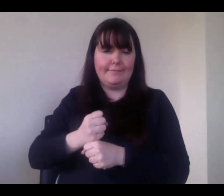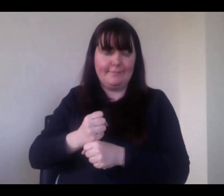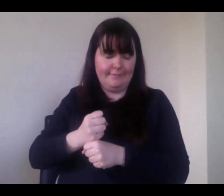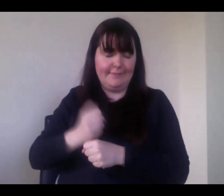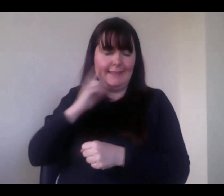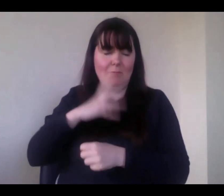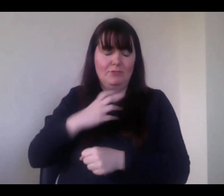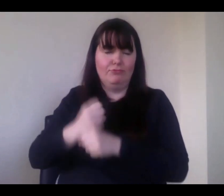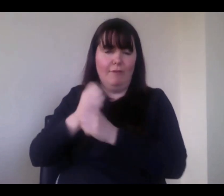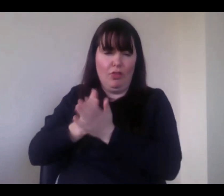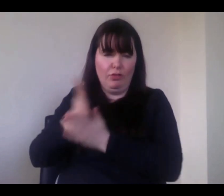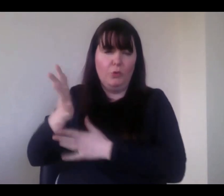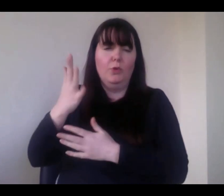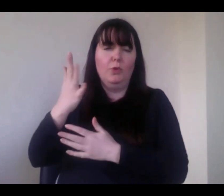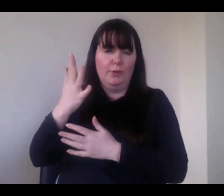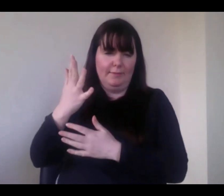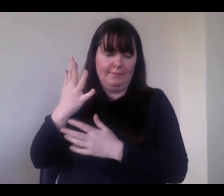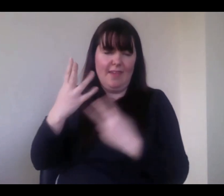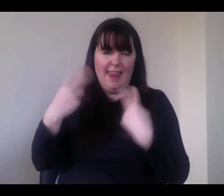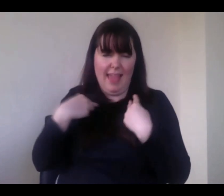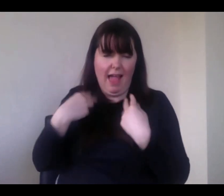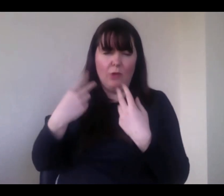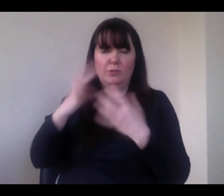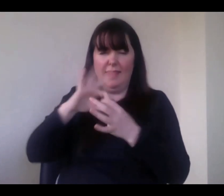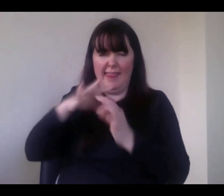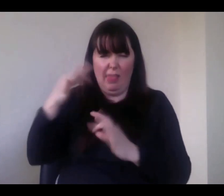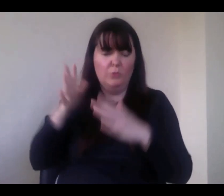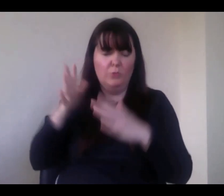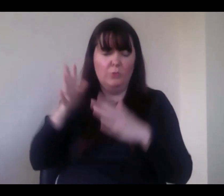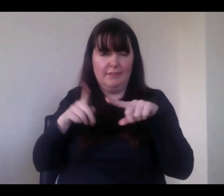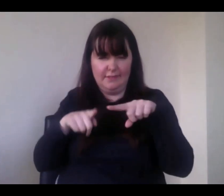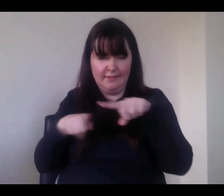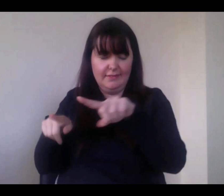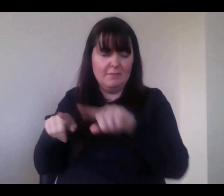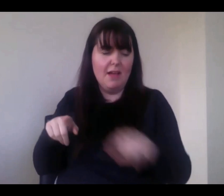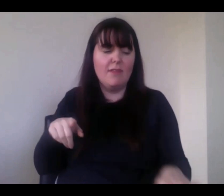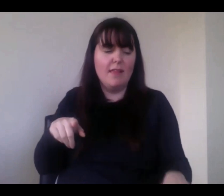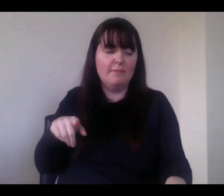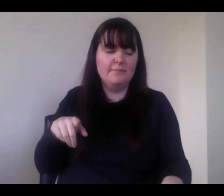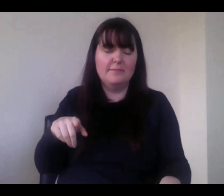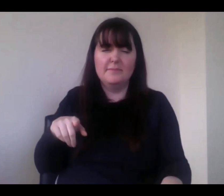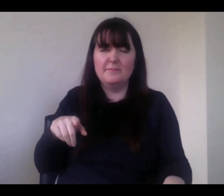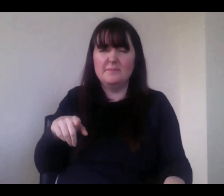not specifying the oppression, not just as a patriarchal moment. And we took the impression